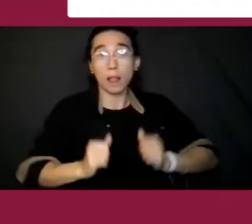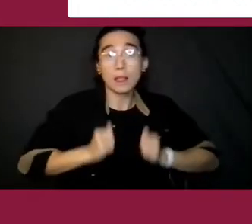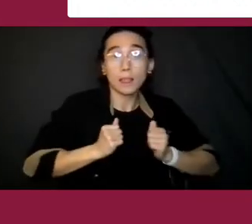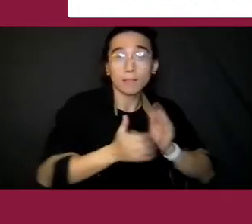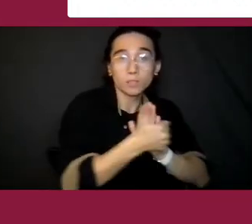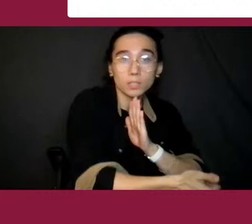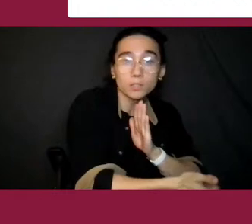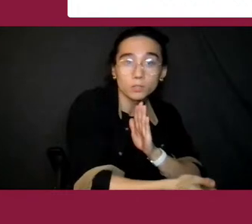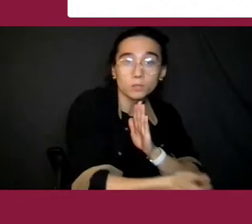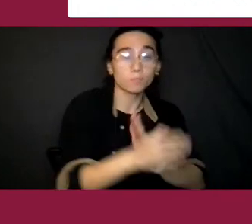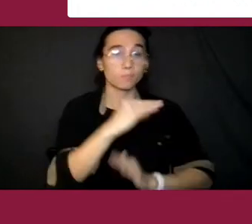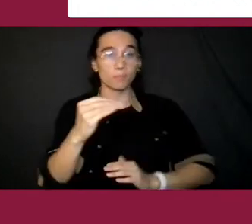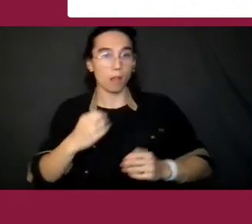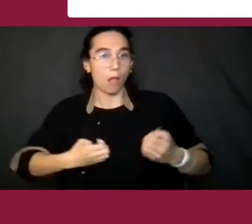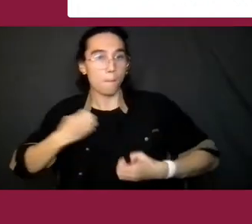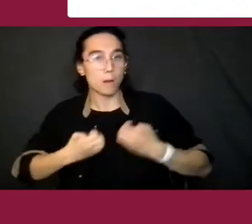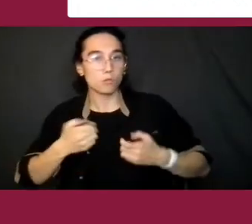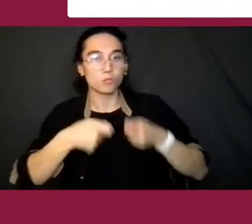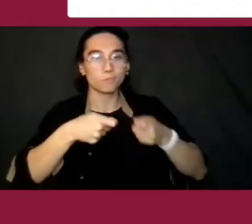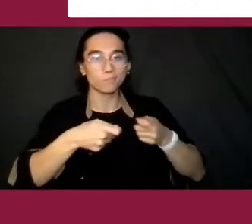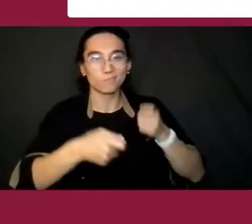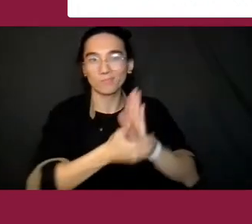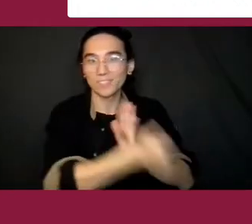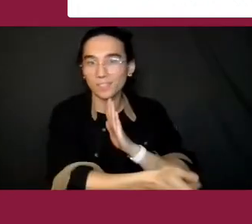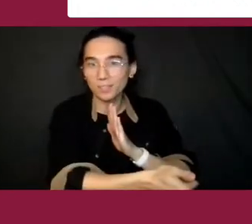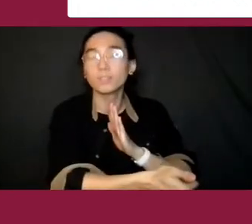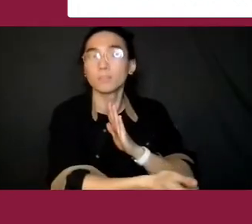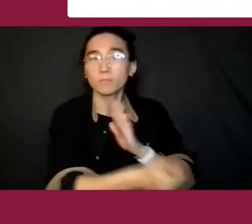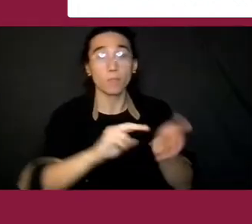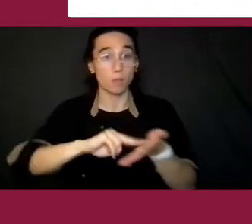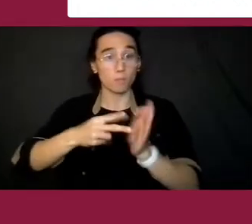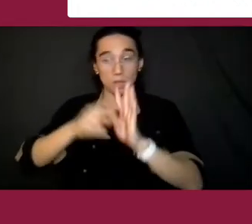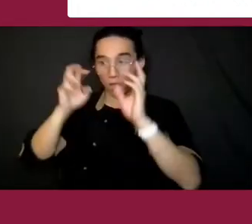can contribute to students' long-term happiness and success.